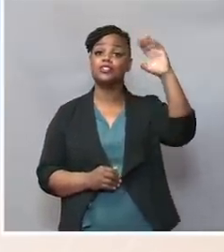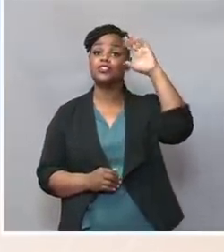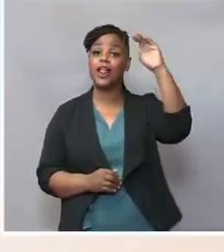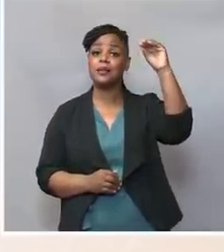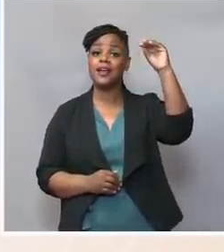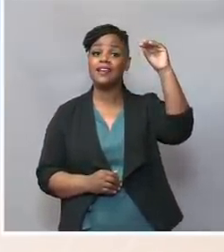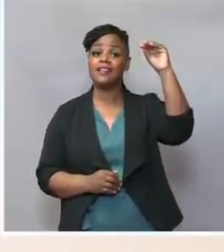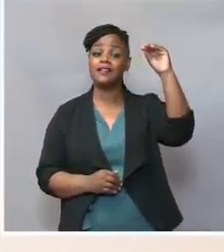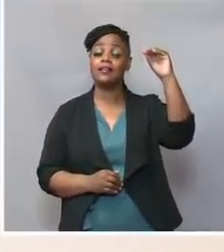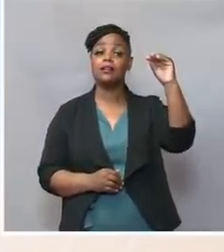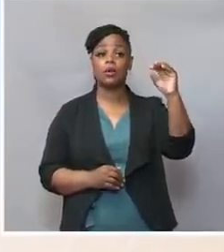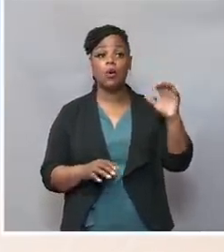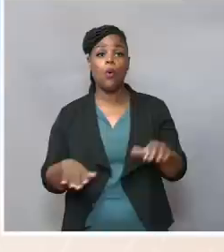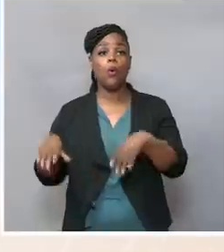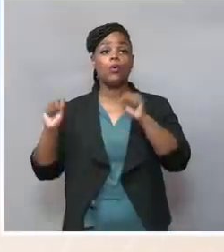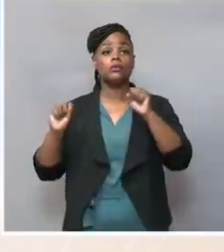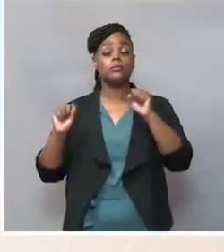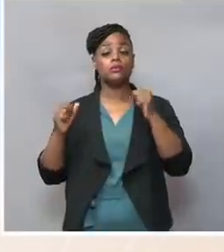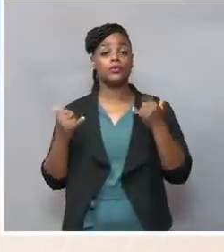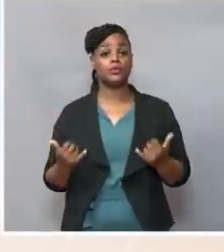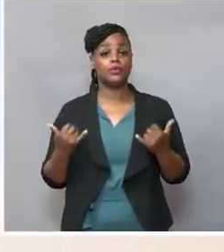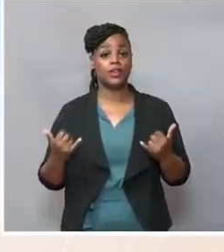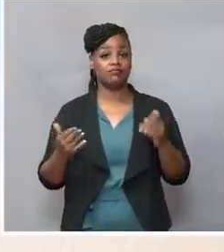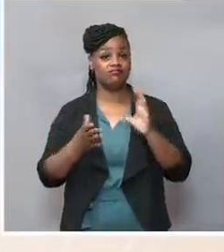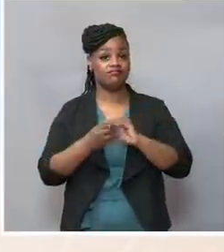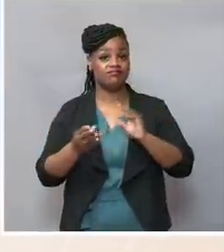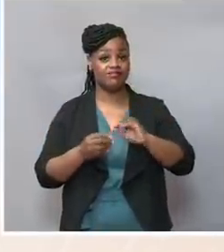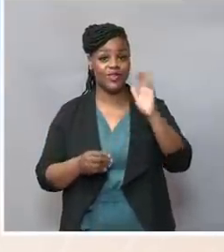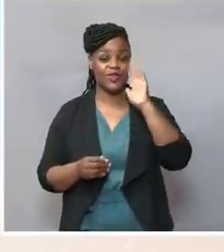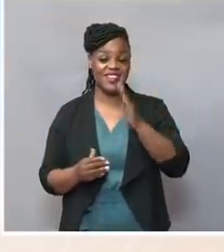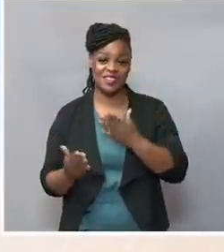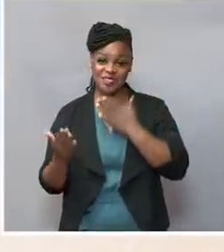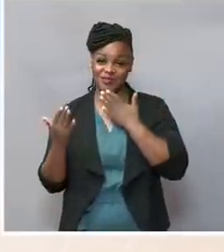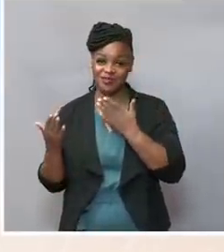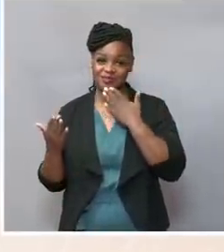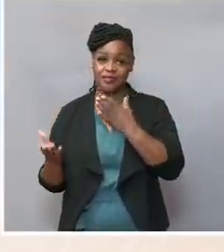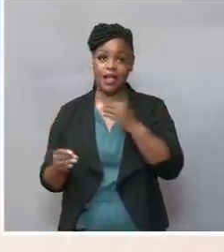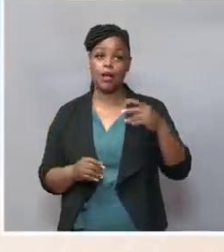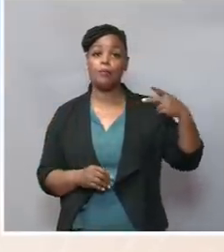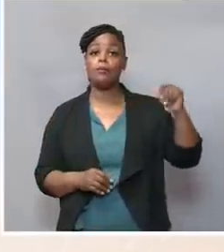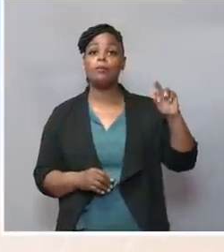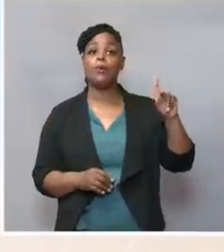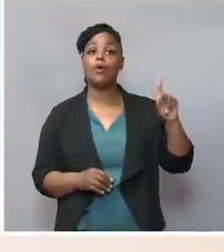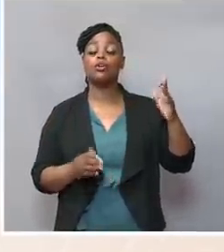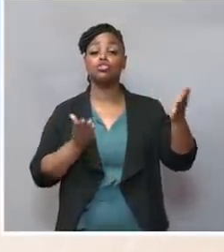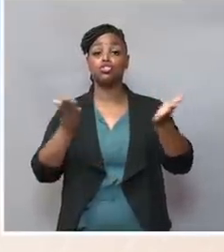And I extend a special thanks to the National Park Service staff who worked so hard to execute